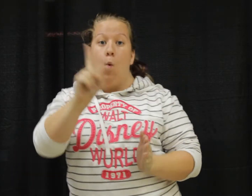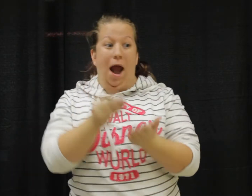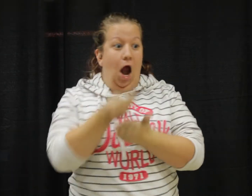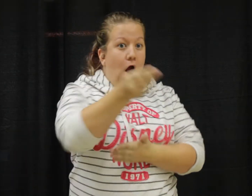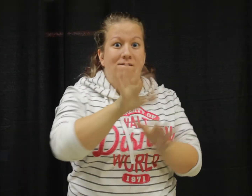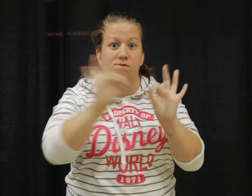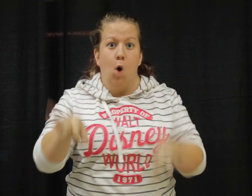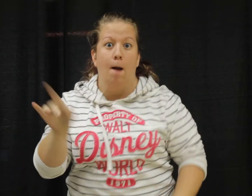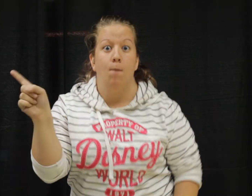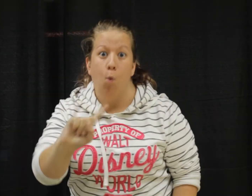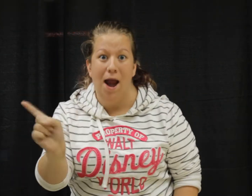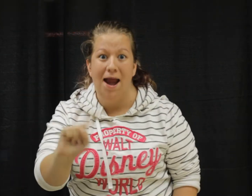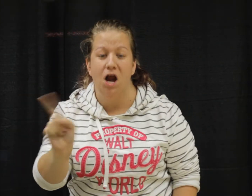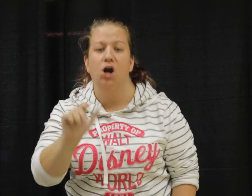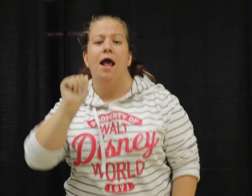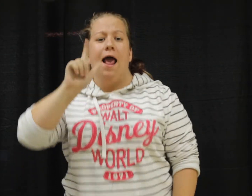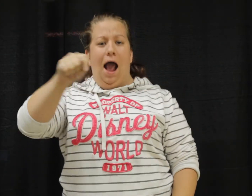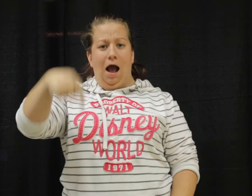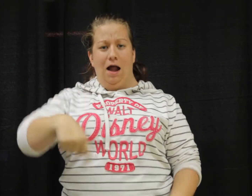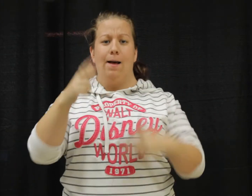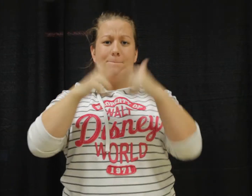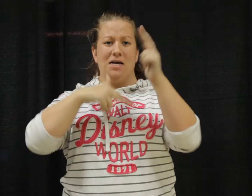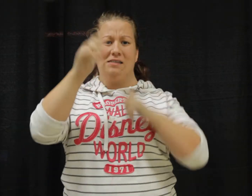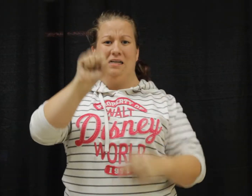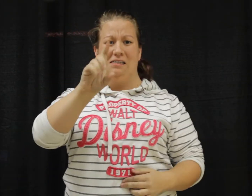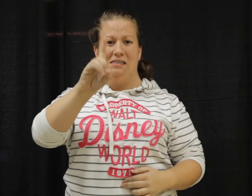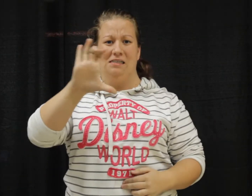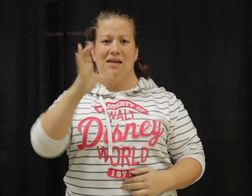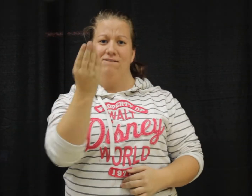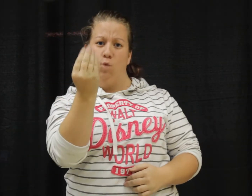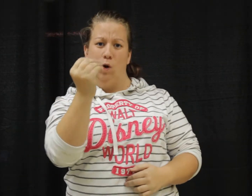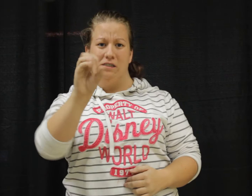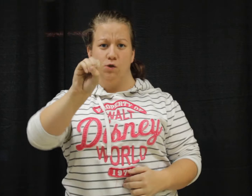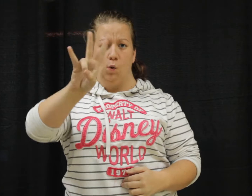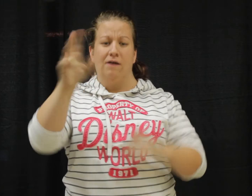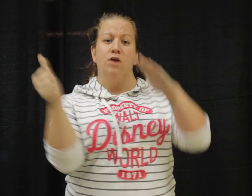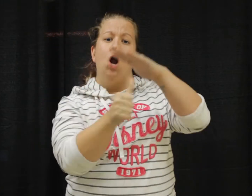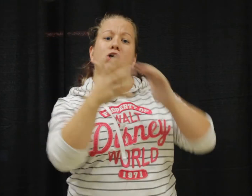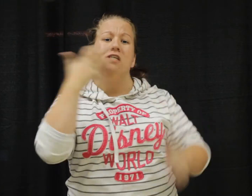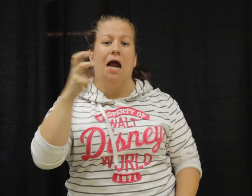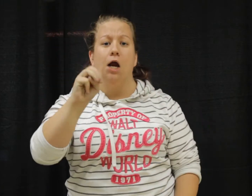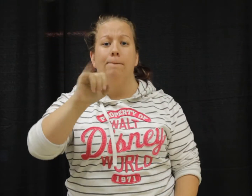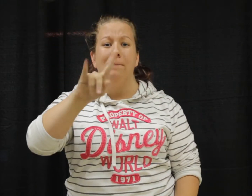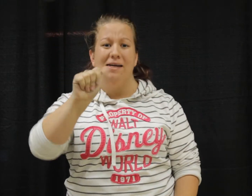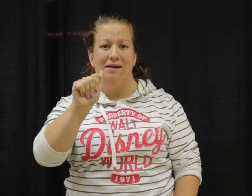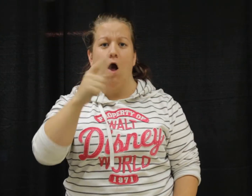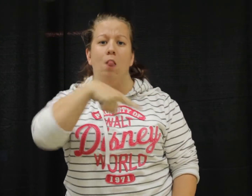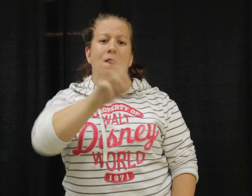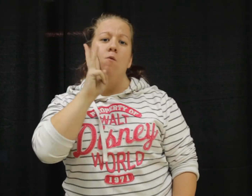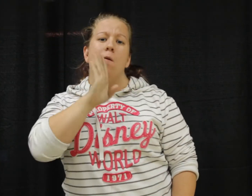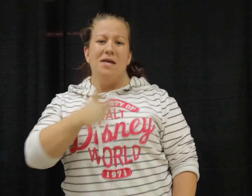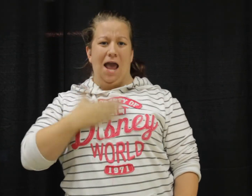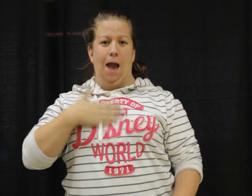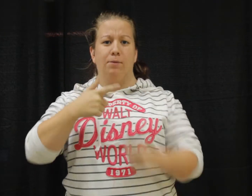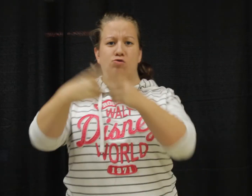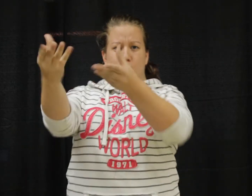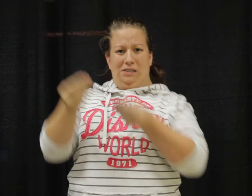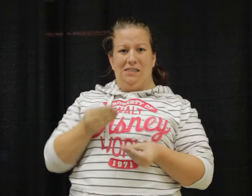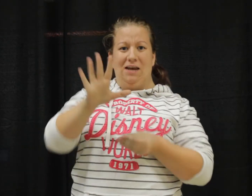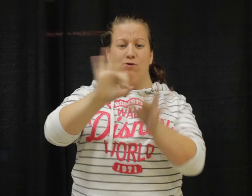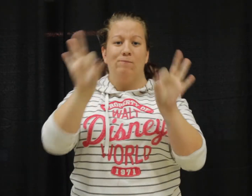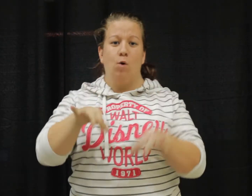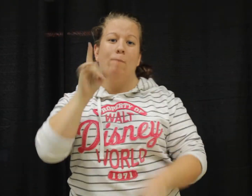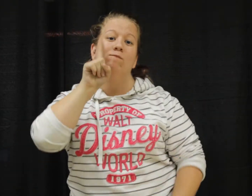Give the forms one of the e-boards in Tiger Media office (1407) in Student Development Center, SDC.